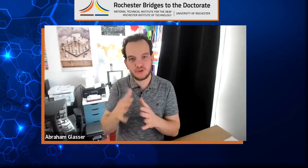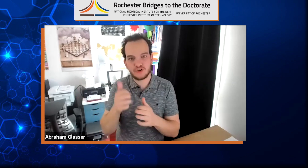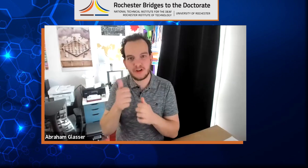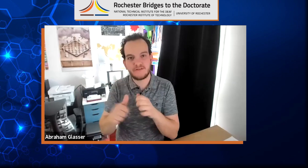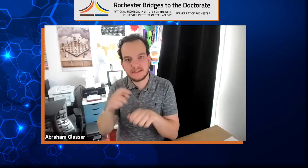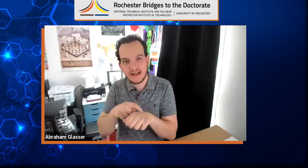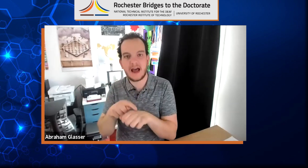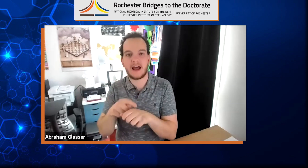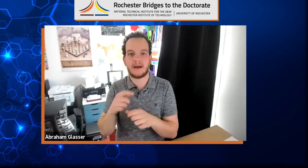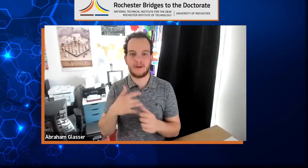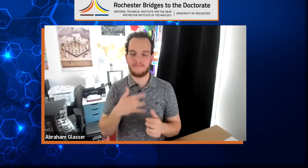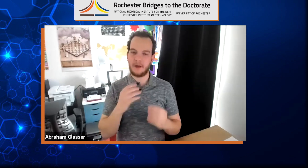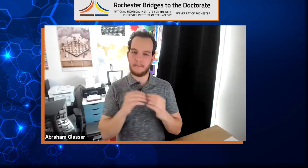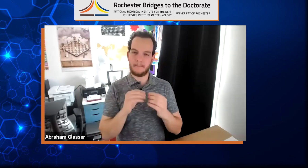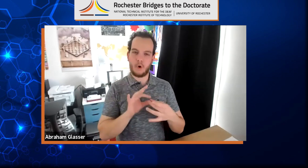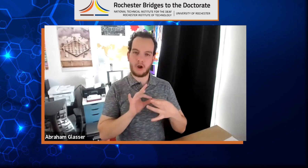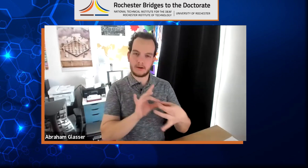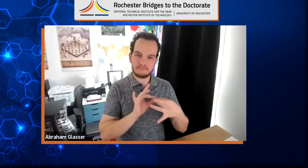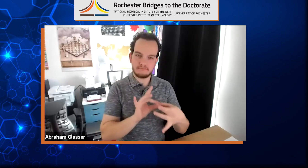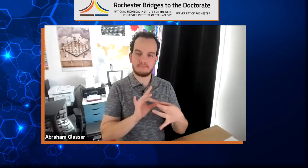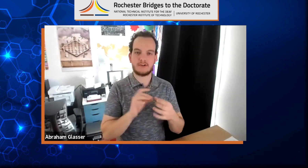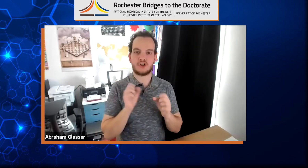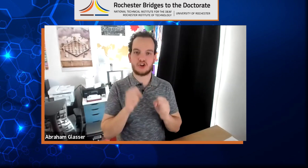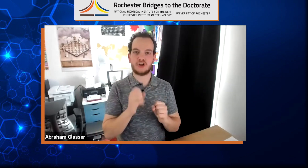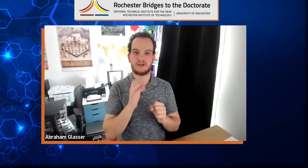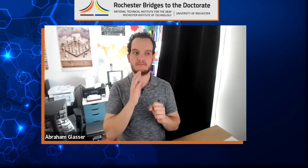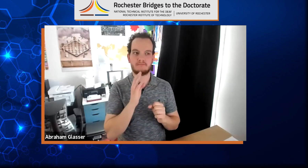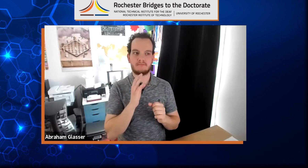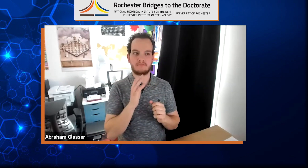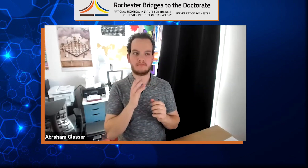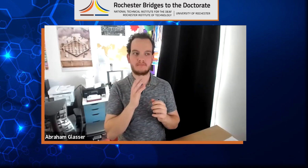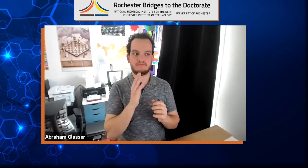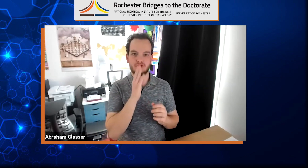He does bring in an interpreter.